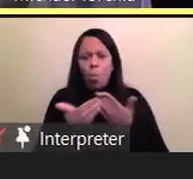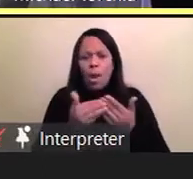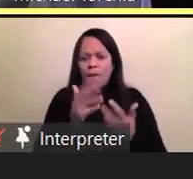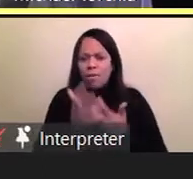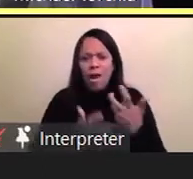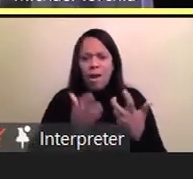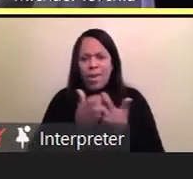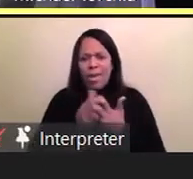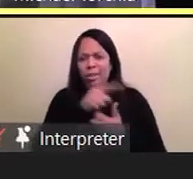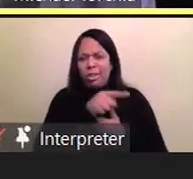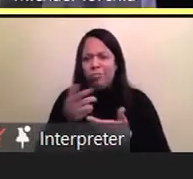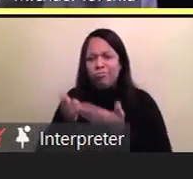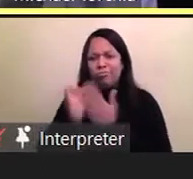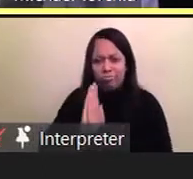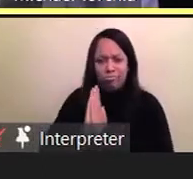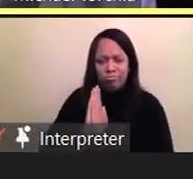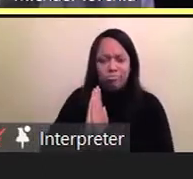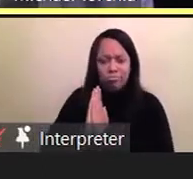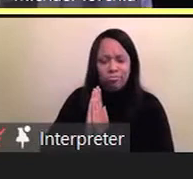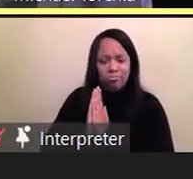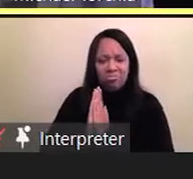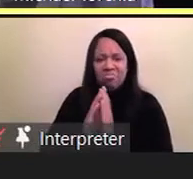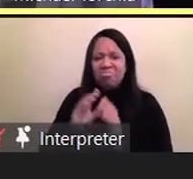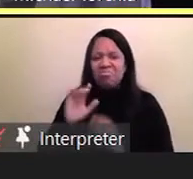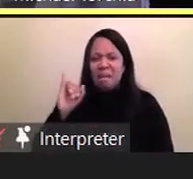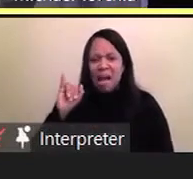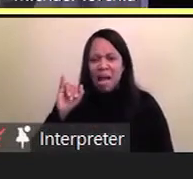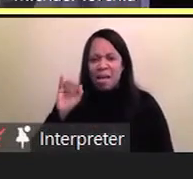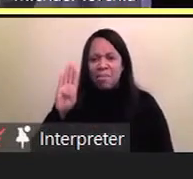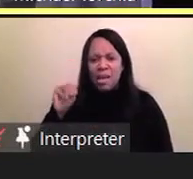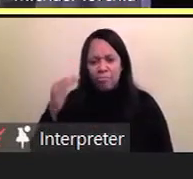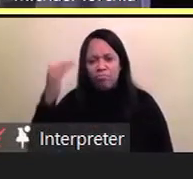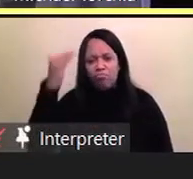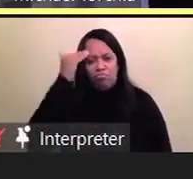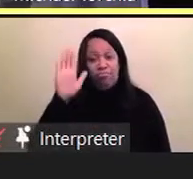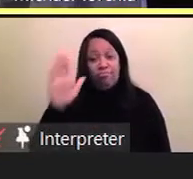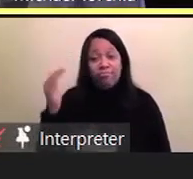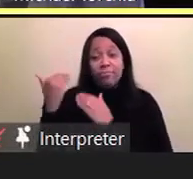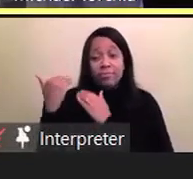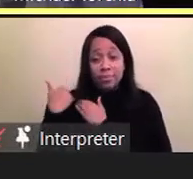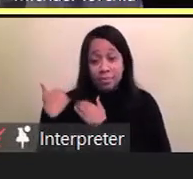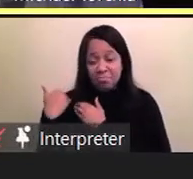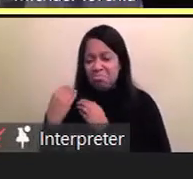So they knew their responsibility. And they were providing it for many, many years.